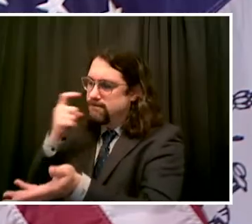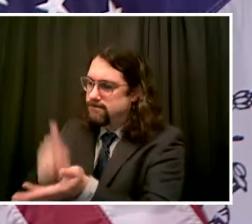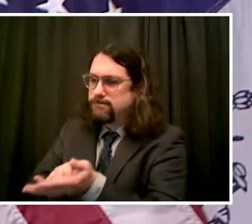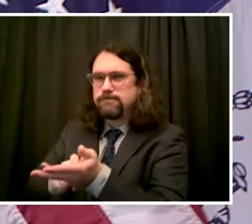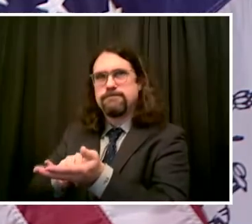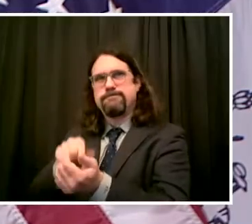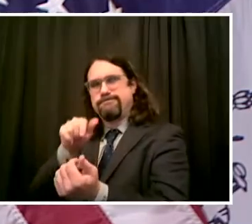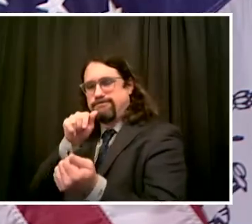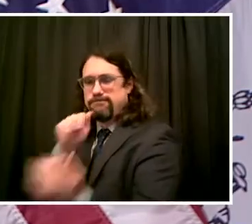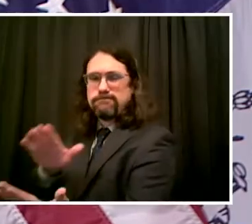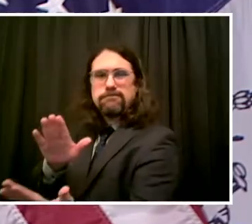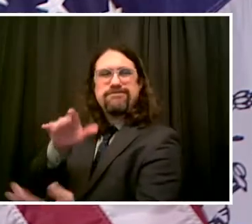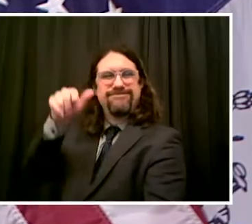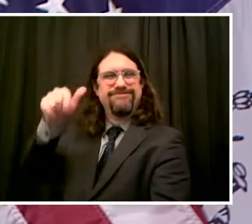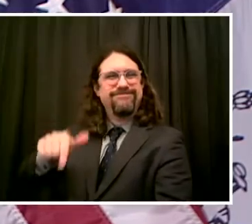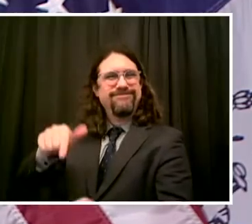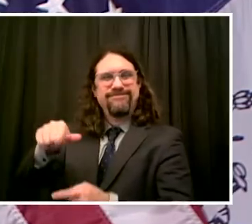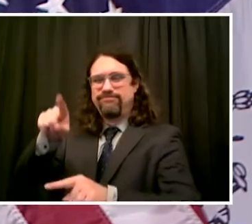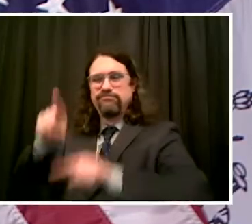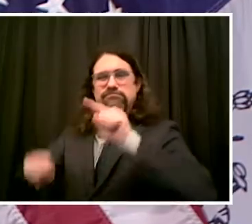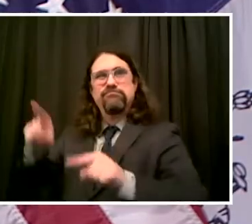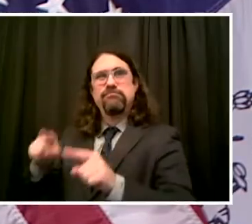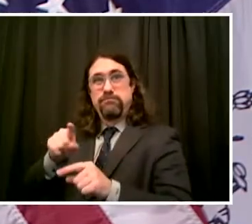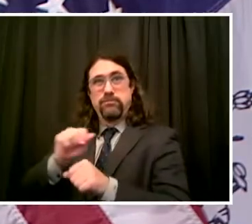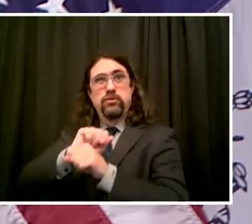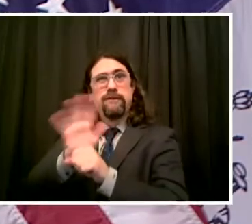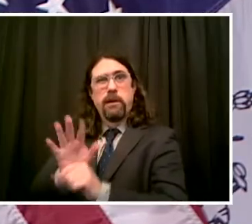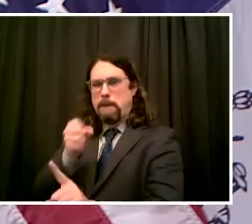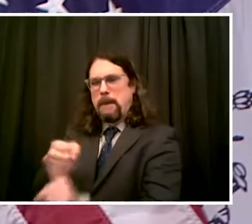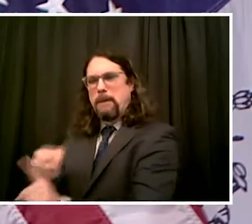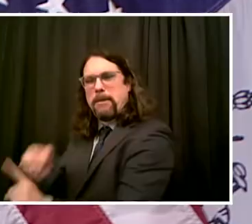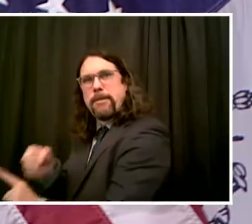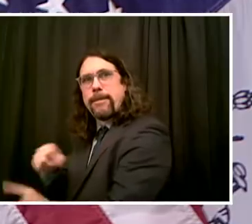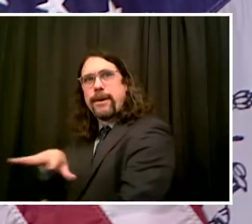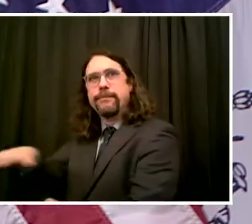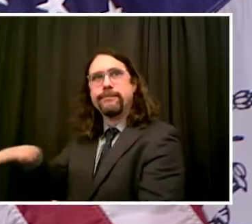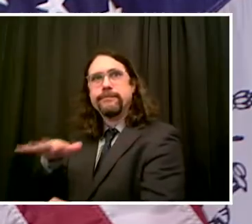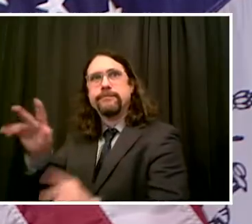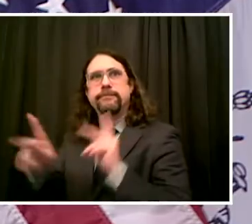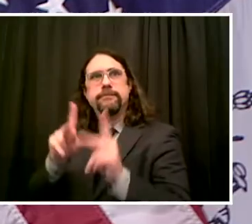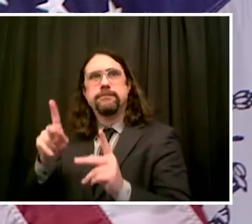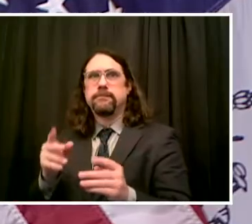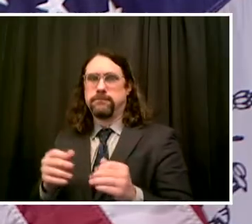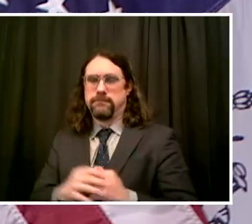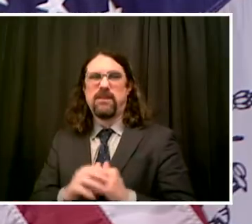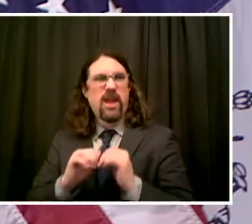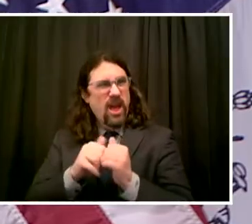A ALGO OF HELPING MORE AND MORE NEW YORKERS THROUGH THICS RIISS A ND BEYOND, THESE CLINICS BECOME A